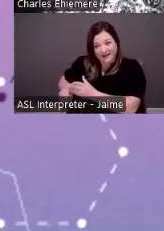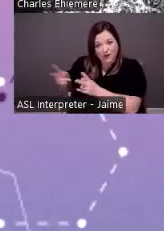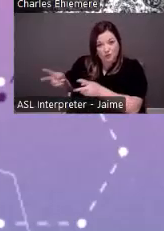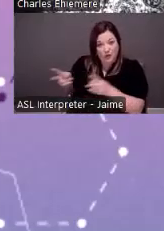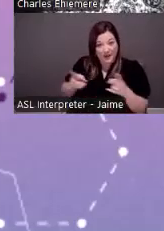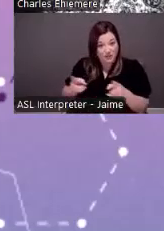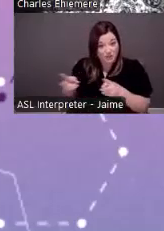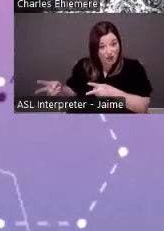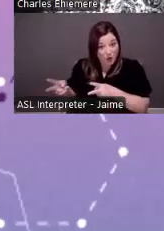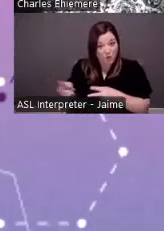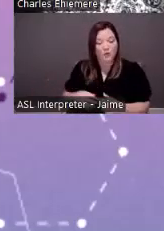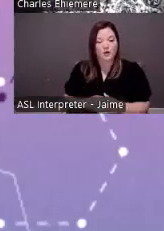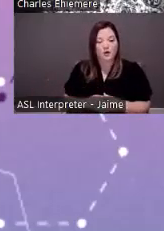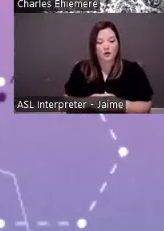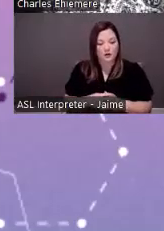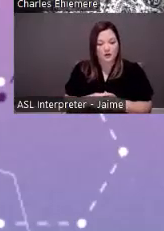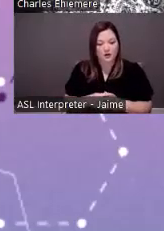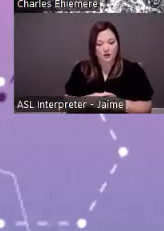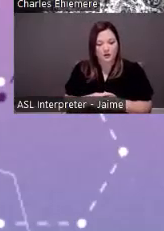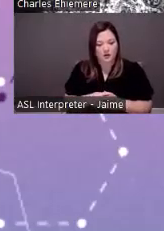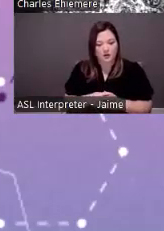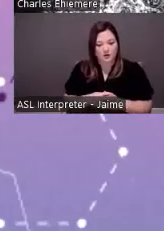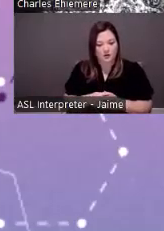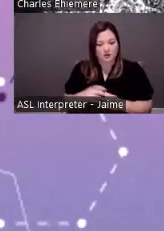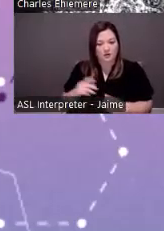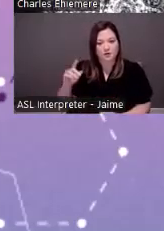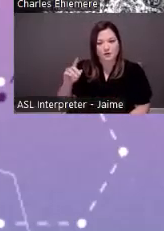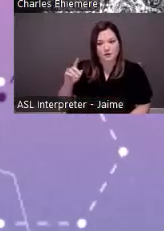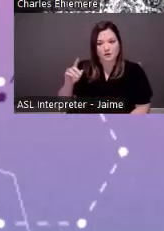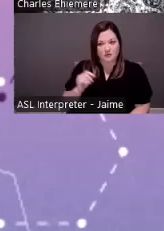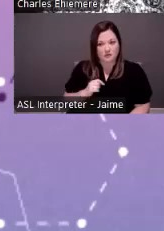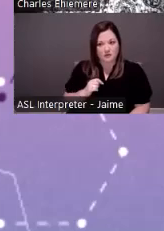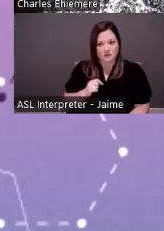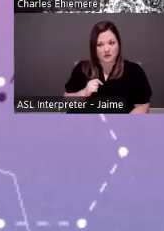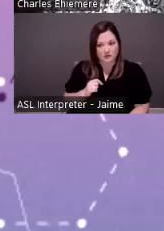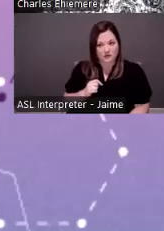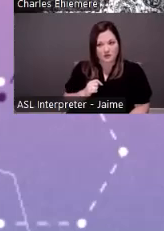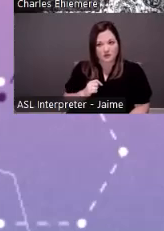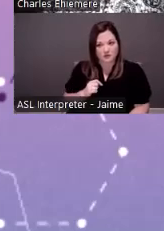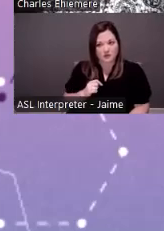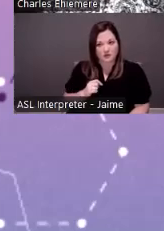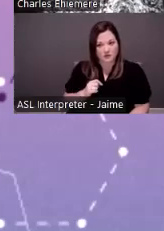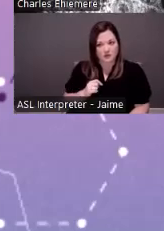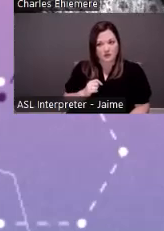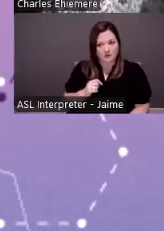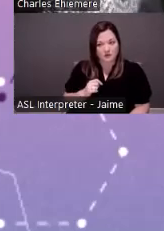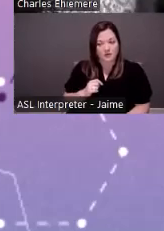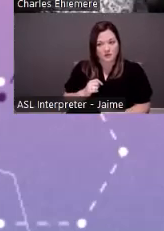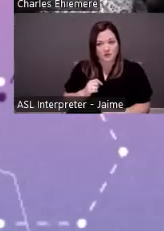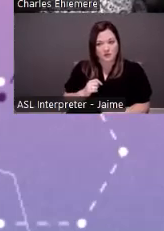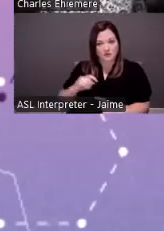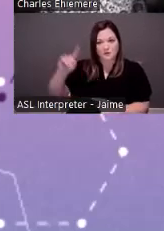we have 132 child mortality rate,